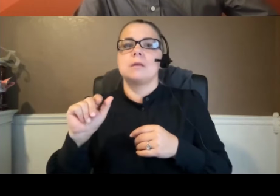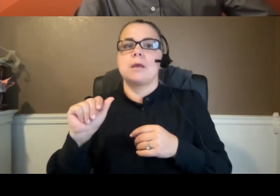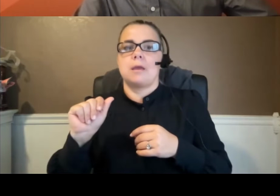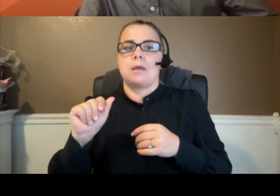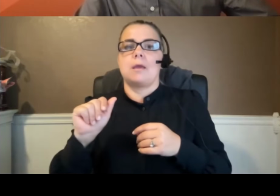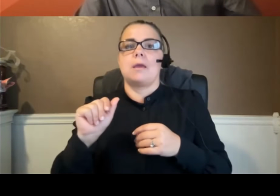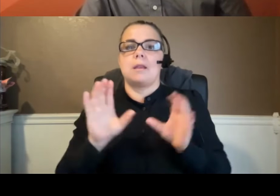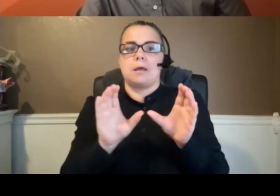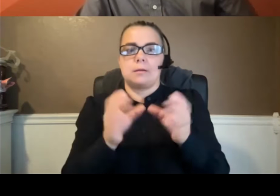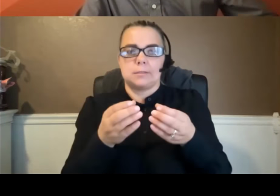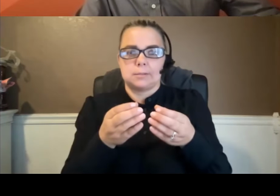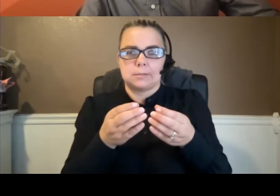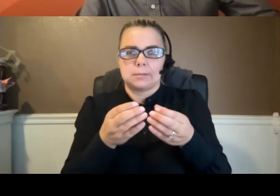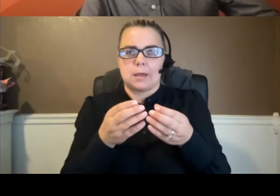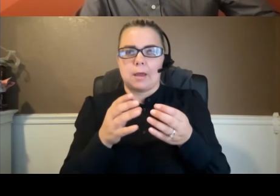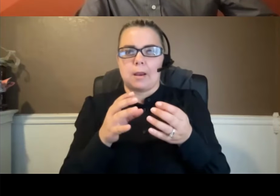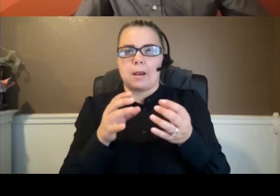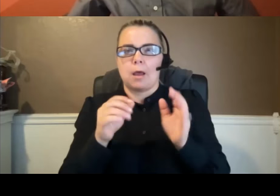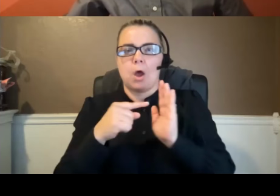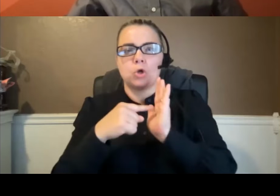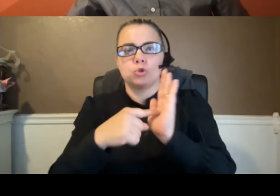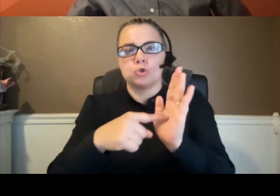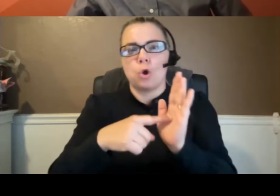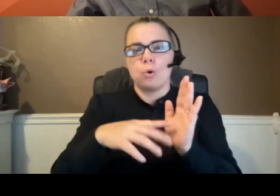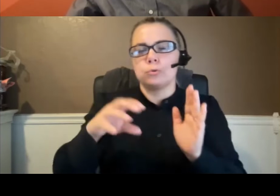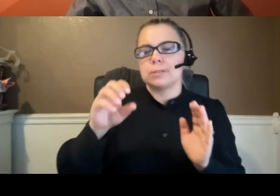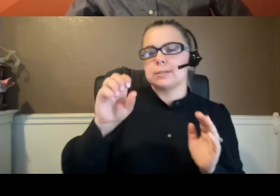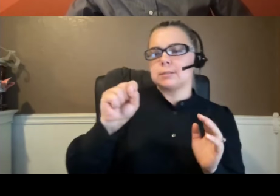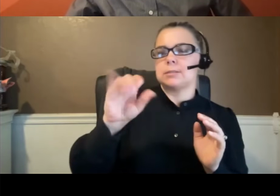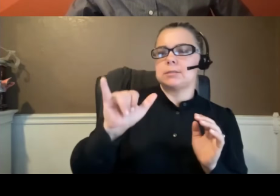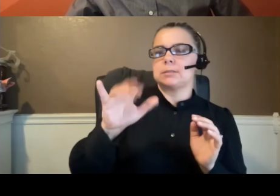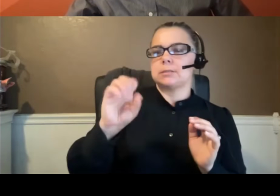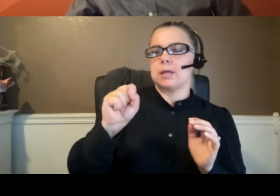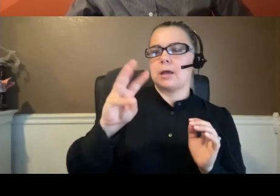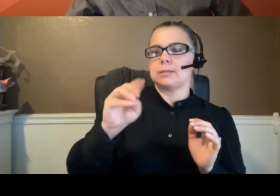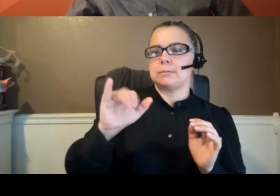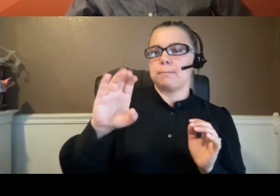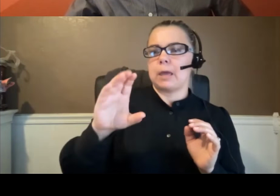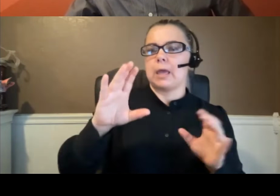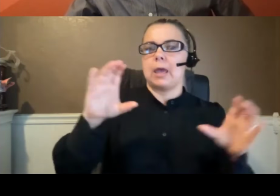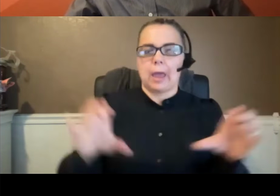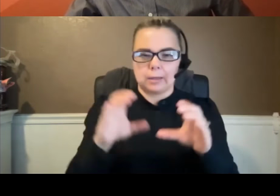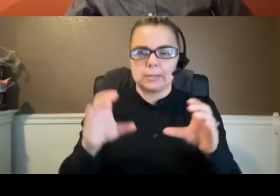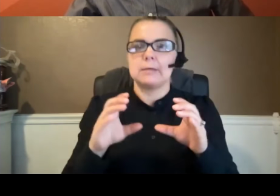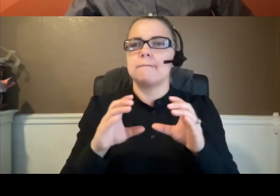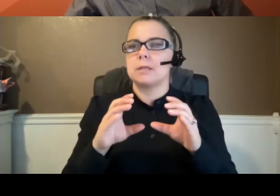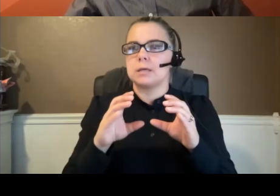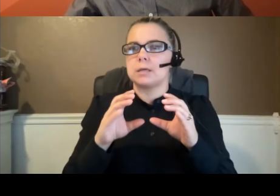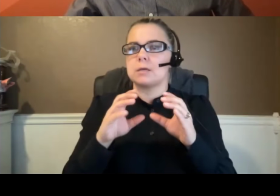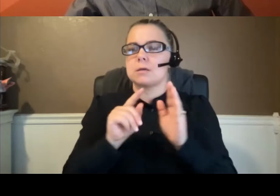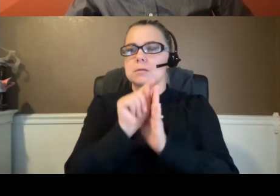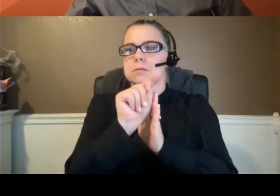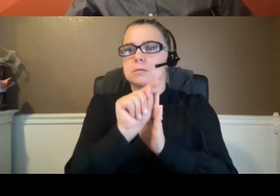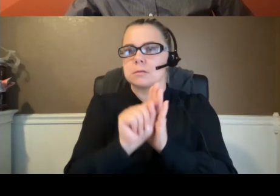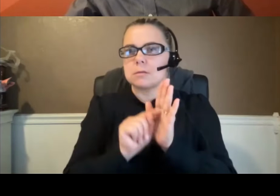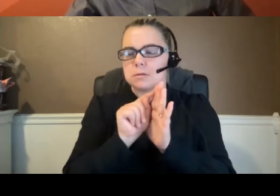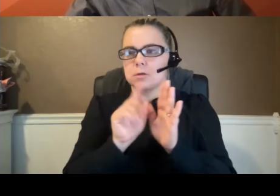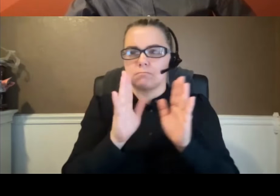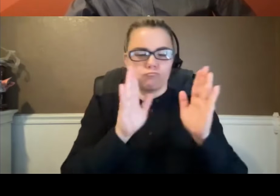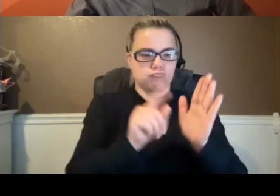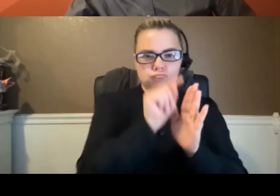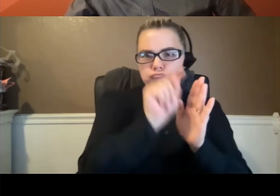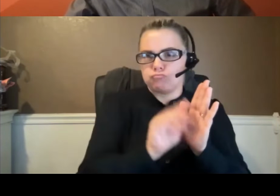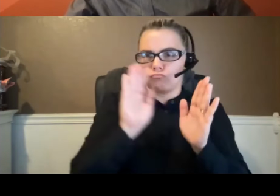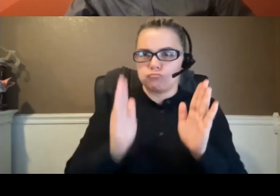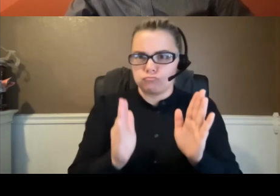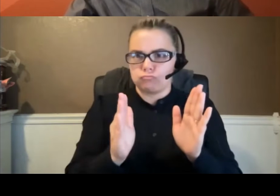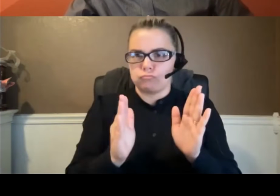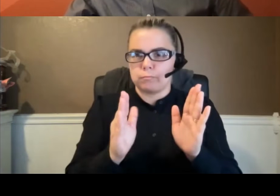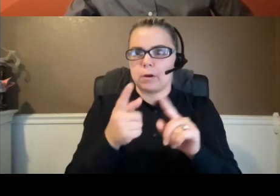activity over the course of a time period in Oklahoma and the motivation behind